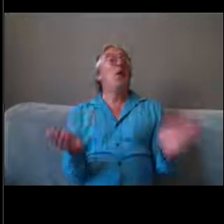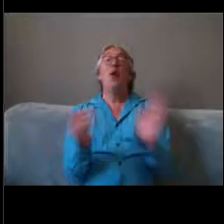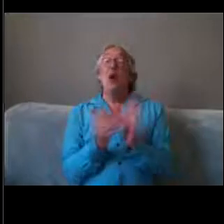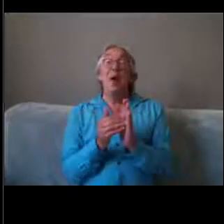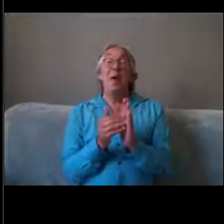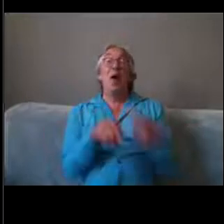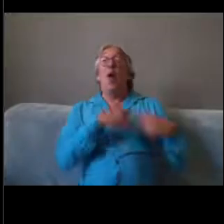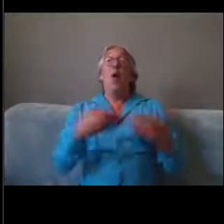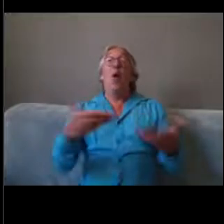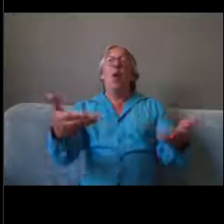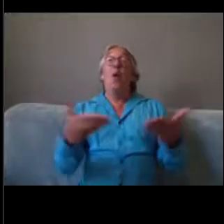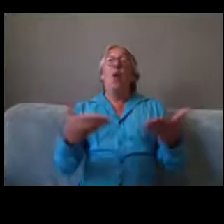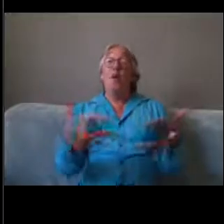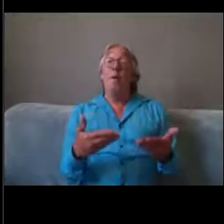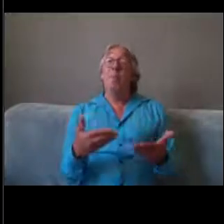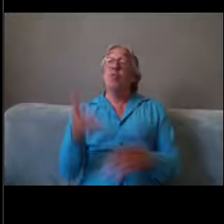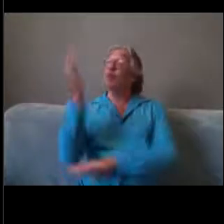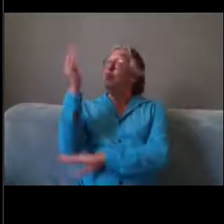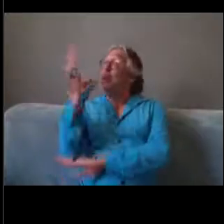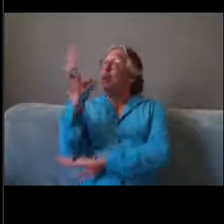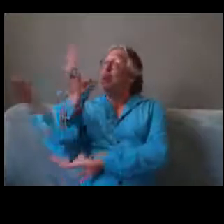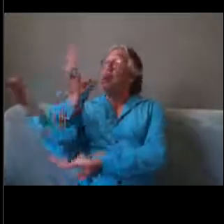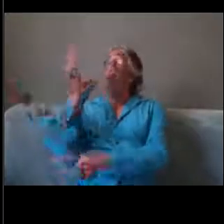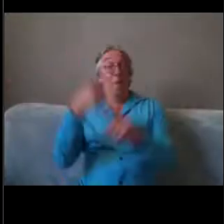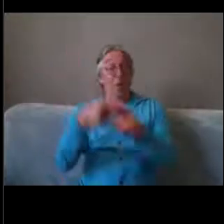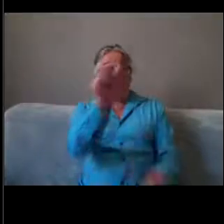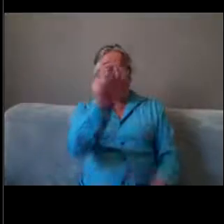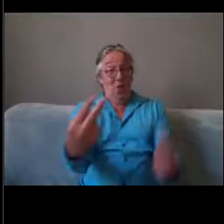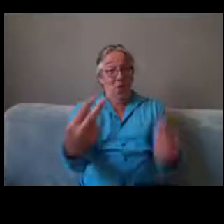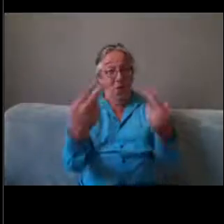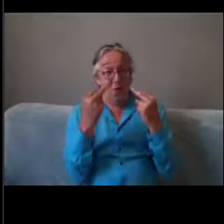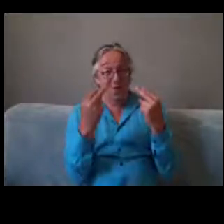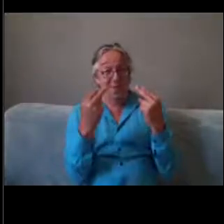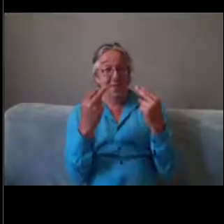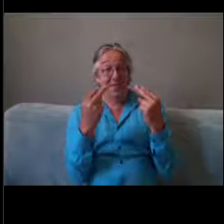for education, youth and sport and what is very well known